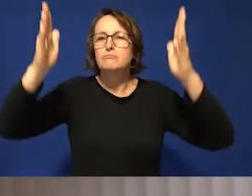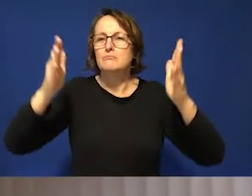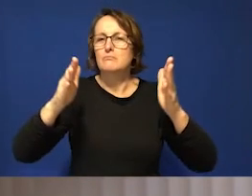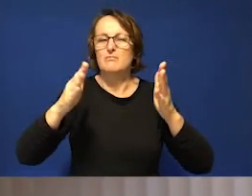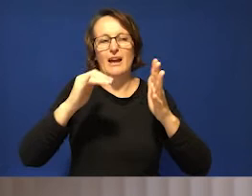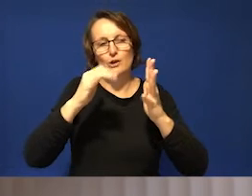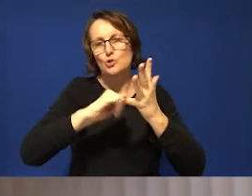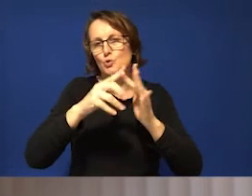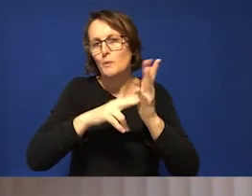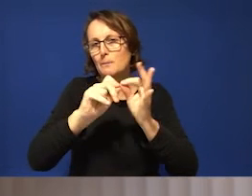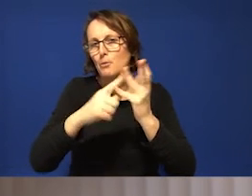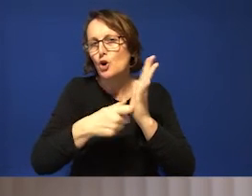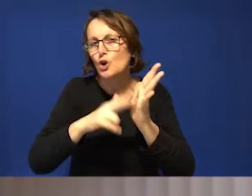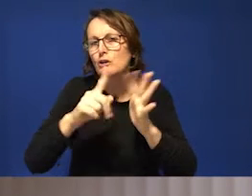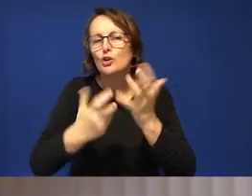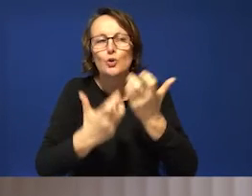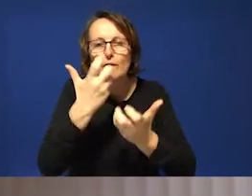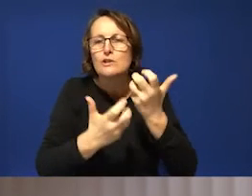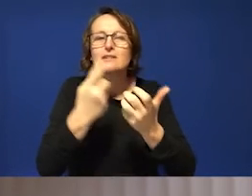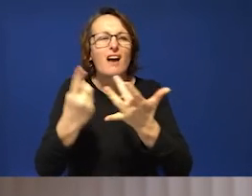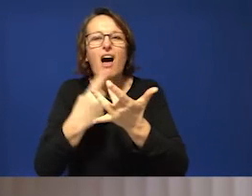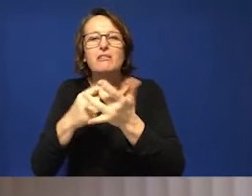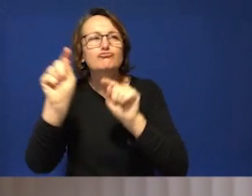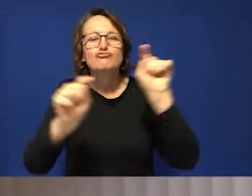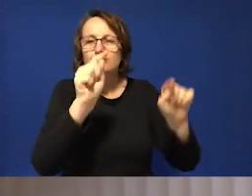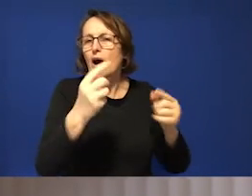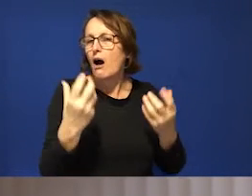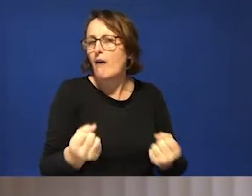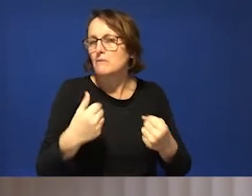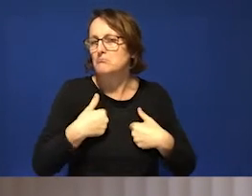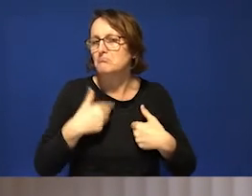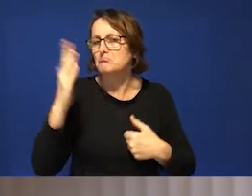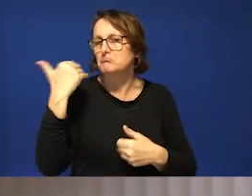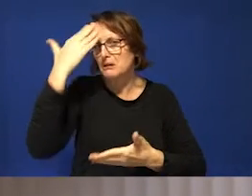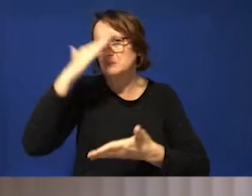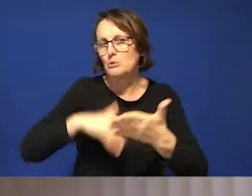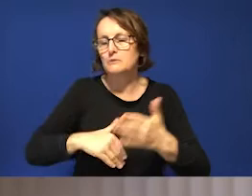some of those larger public use buildings. Yep.